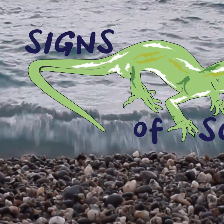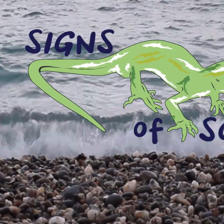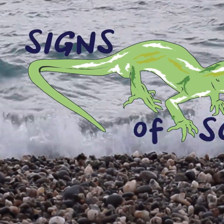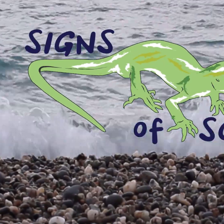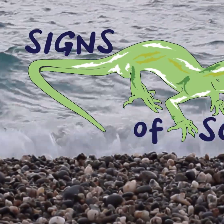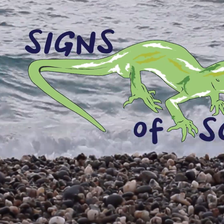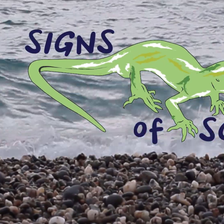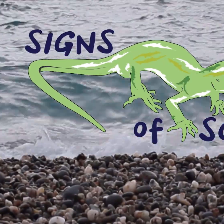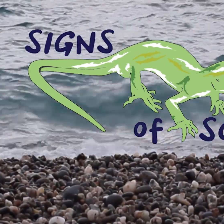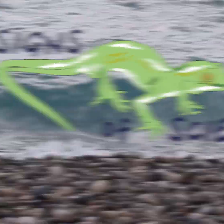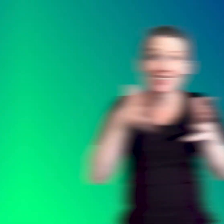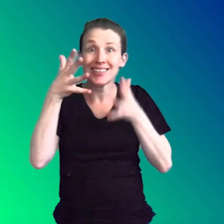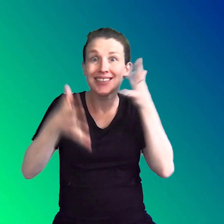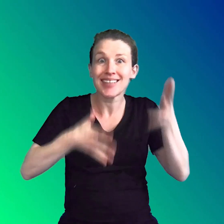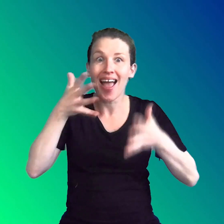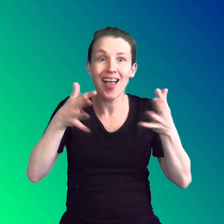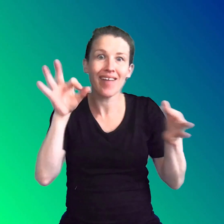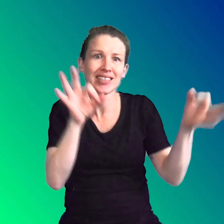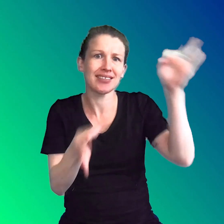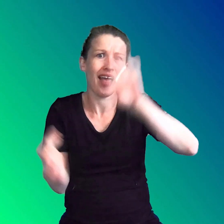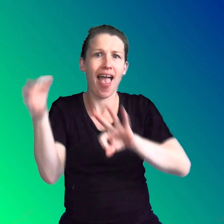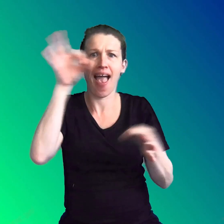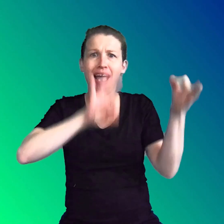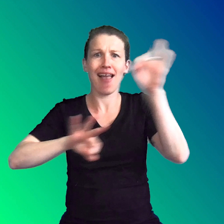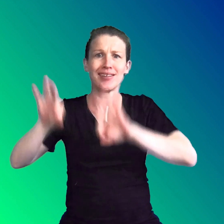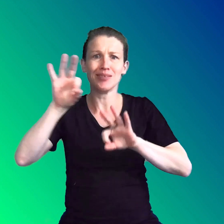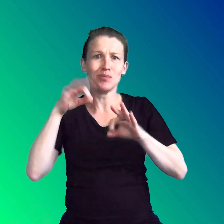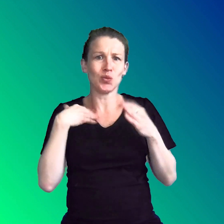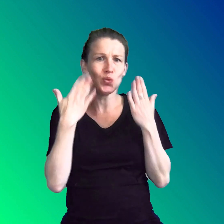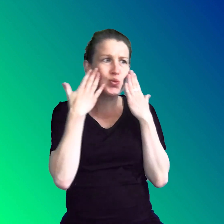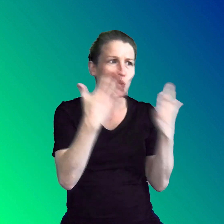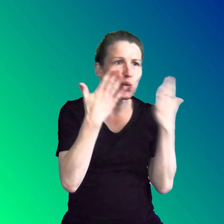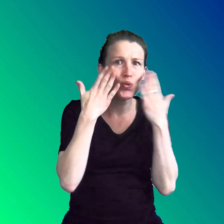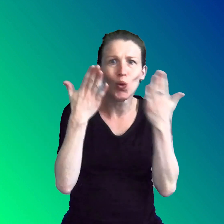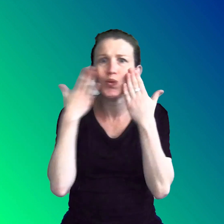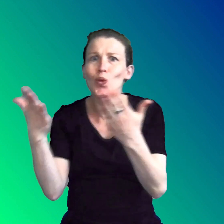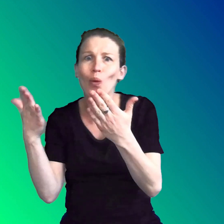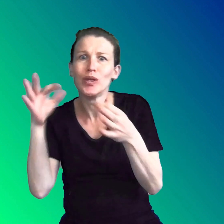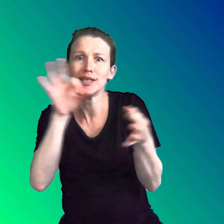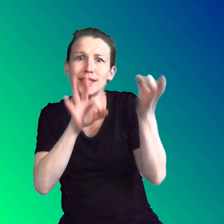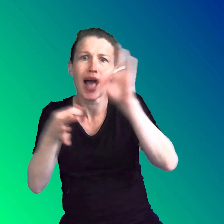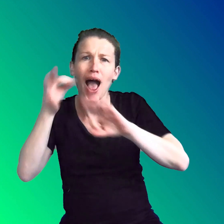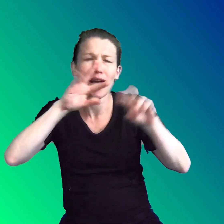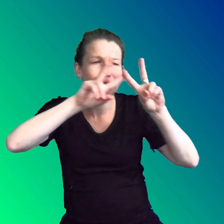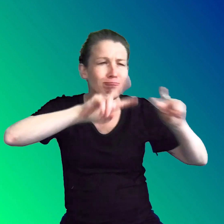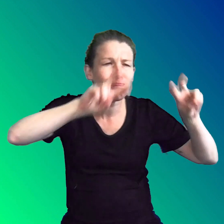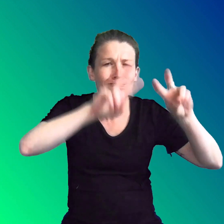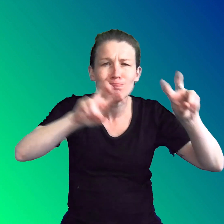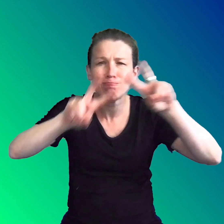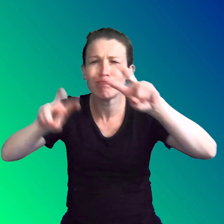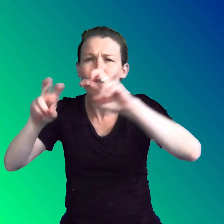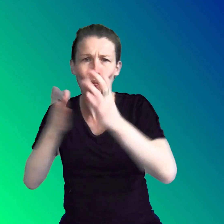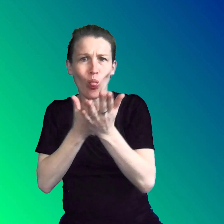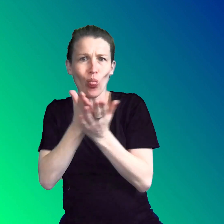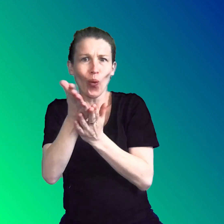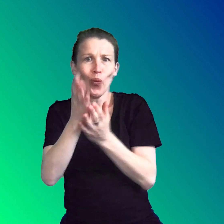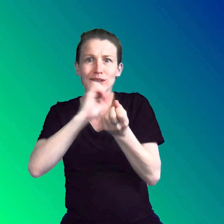Signs of Science is a show where we explore science topics in NZSL.